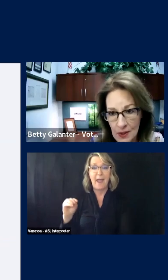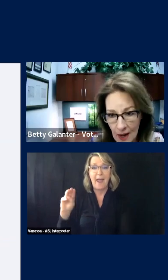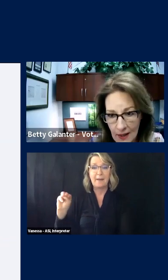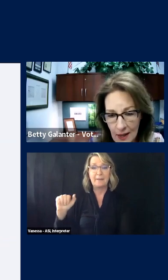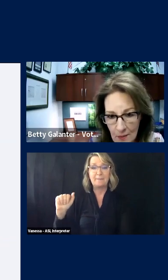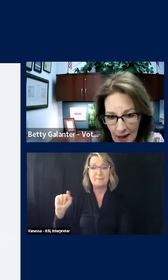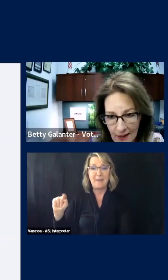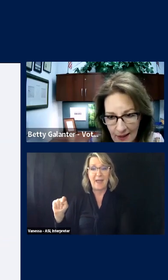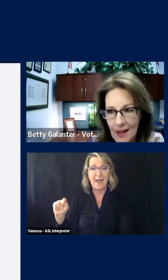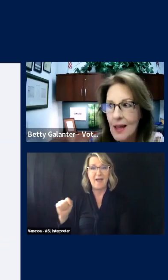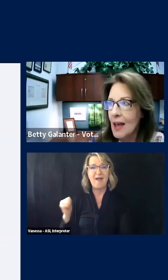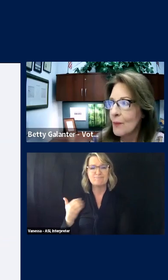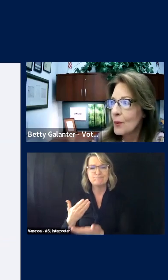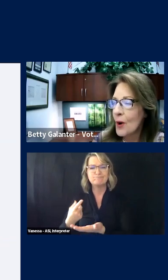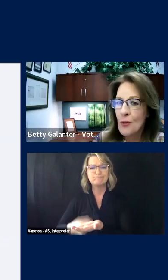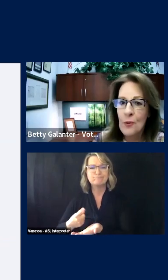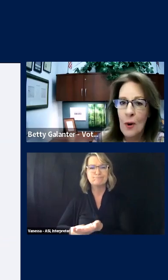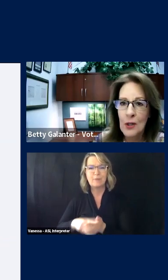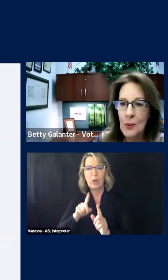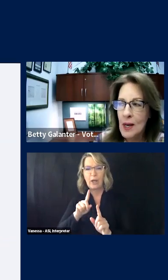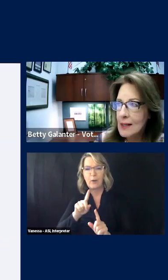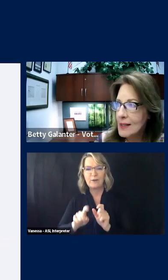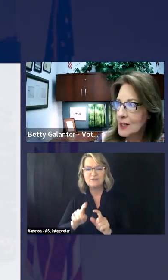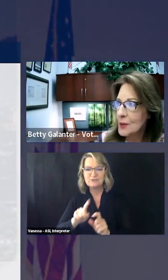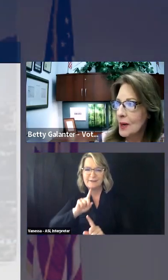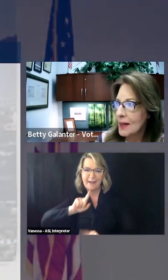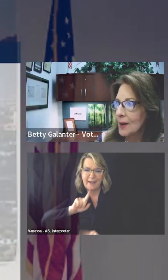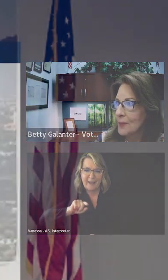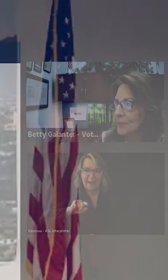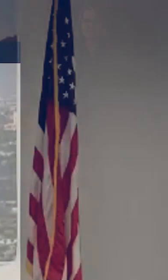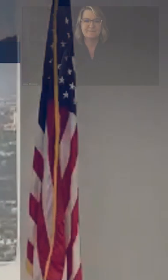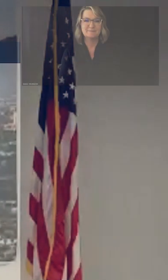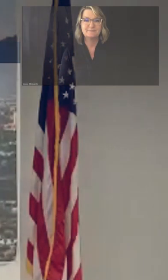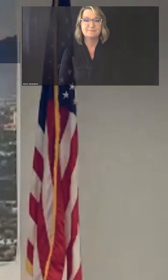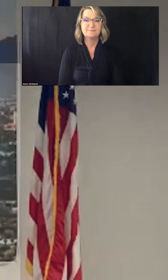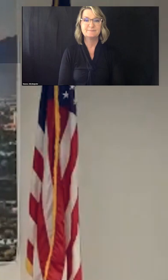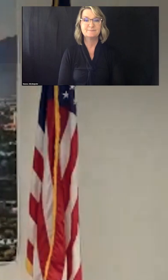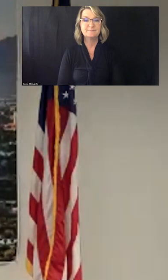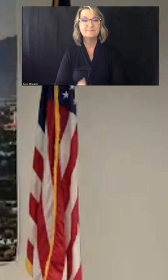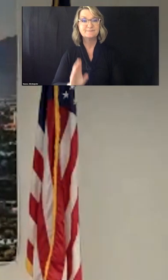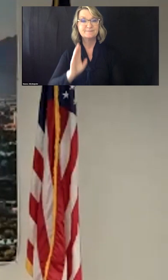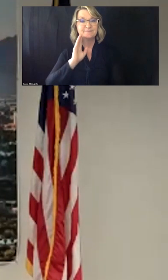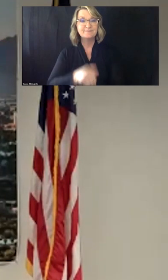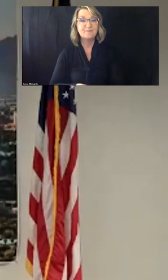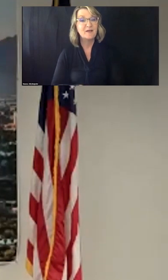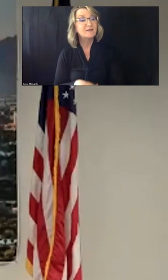to Scott and Matt and we'll go through our Q&A session right now. Matt: Well Scott you made terrific